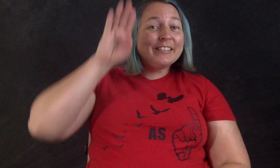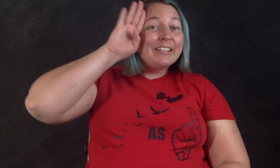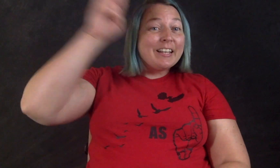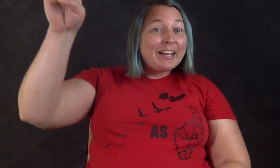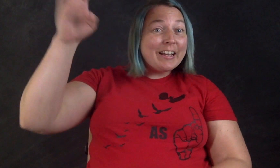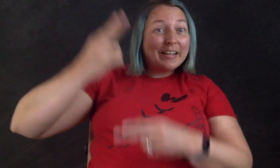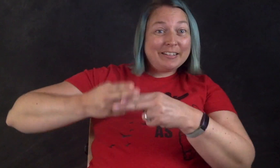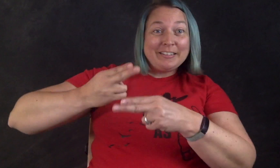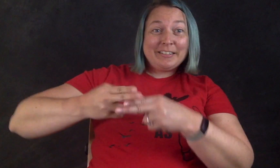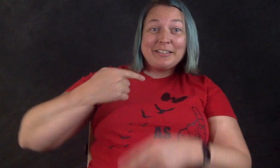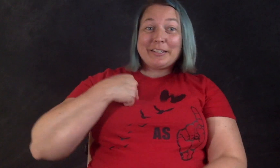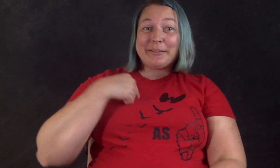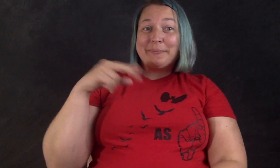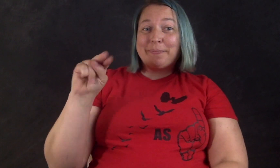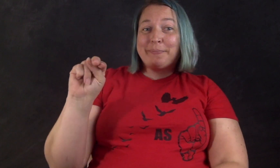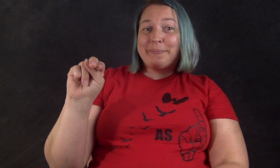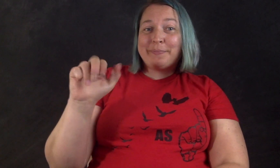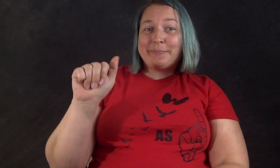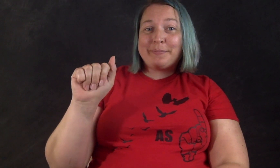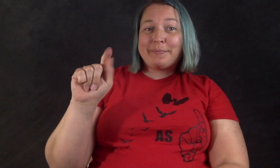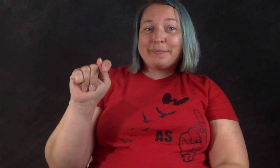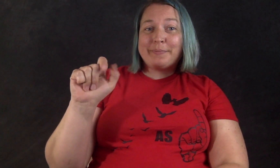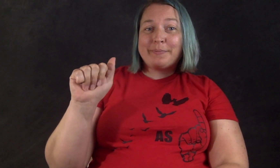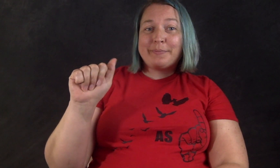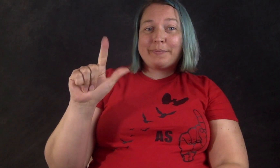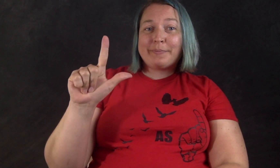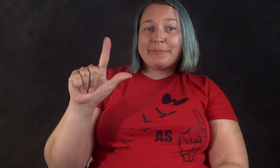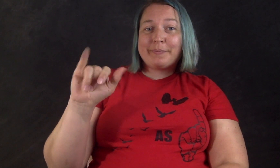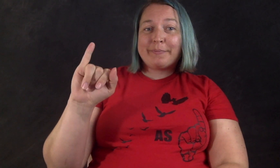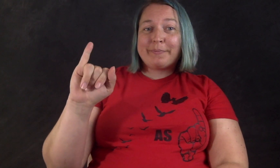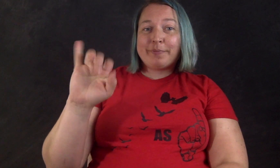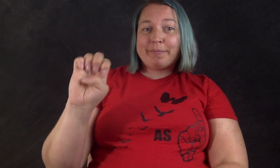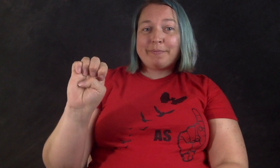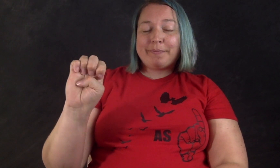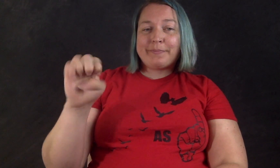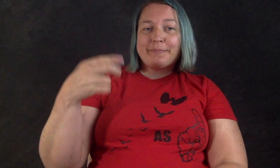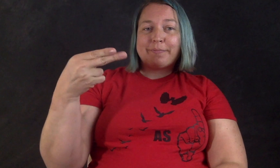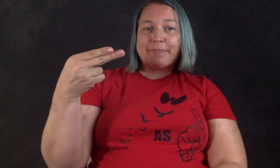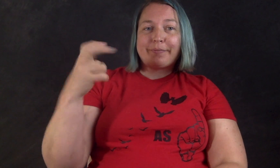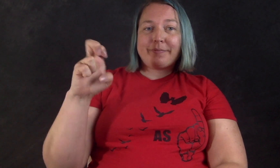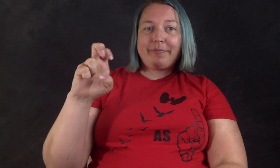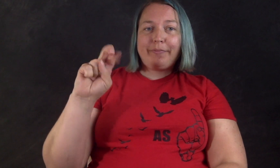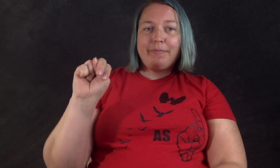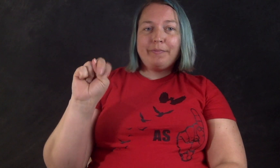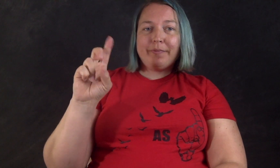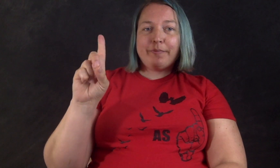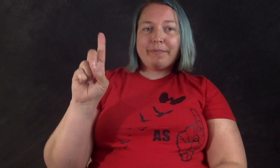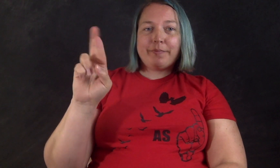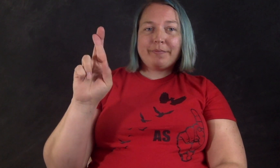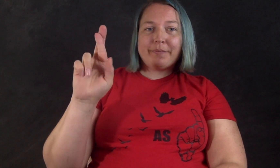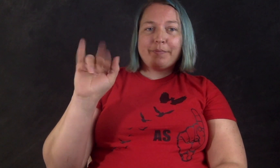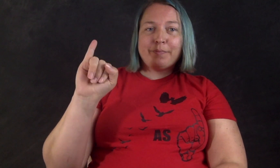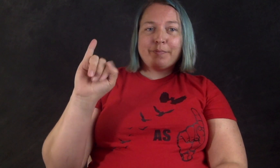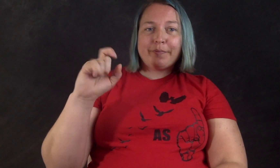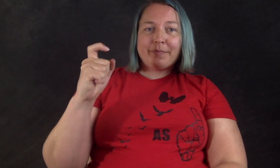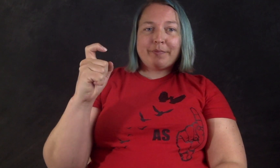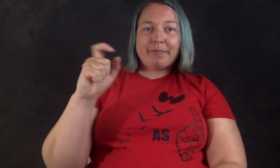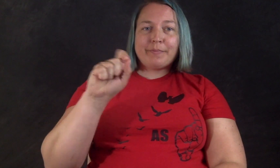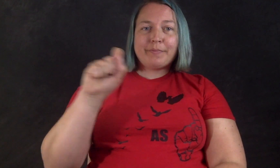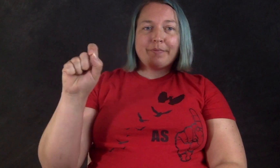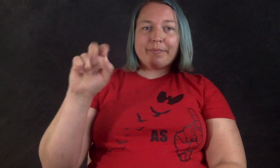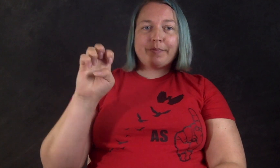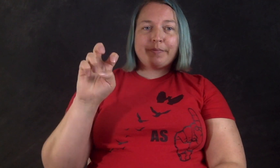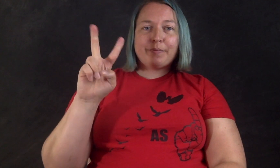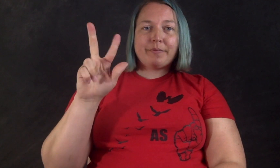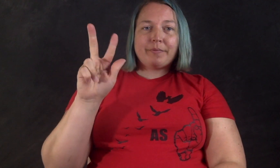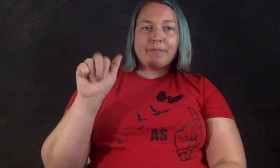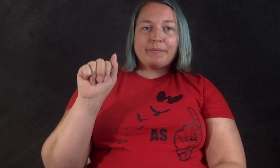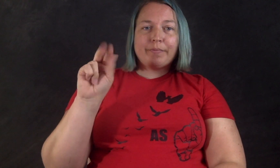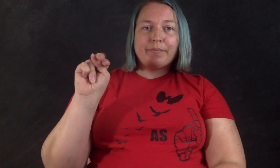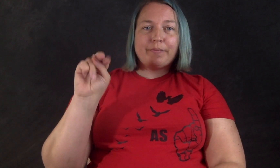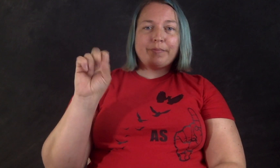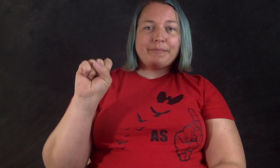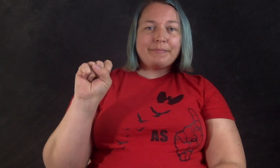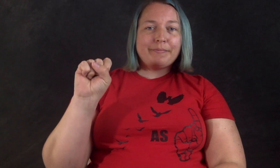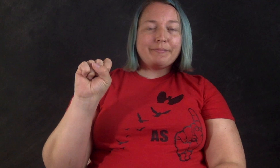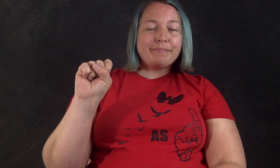Hi, my name is Mrs. Natalie Hendrix-Evans!